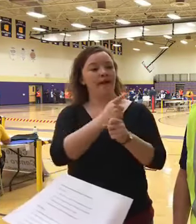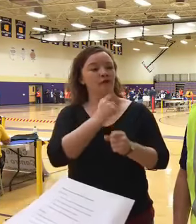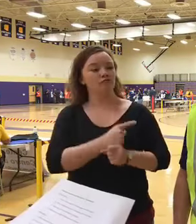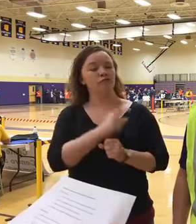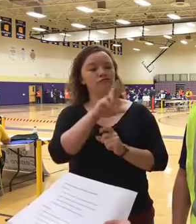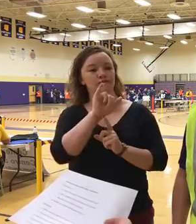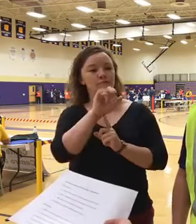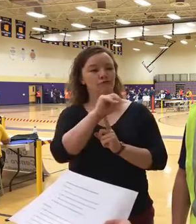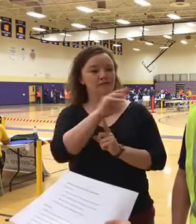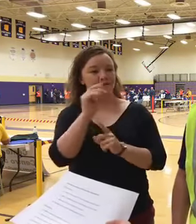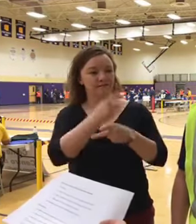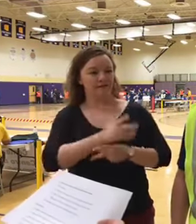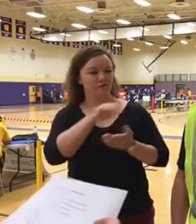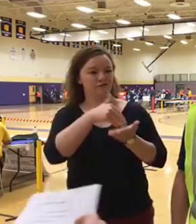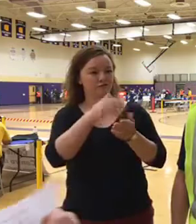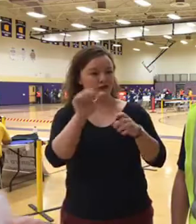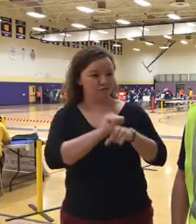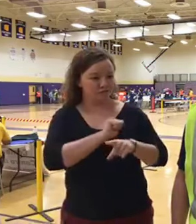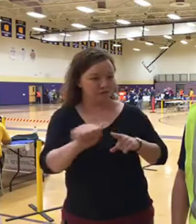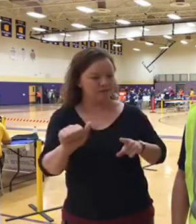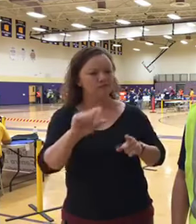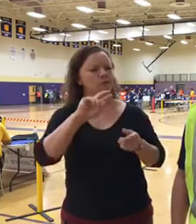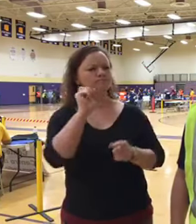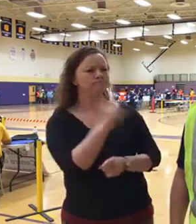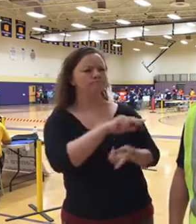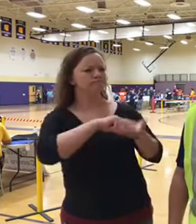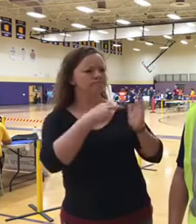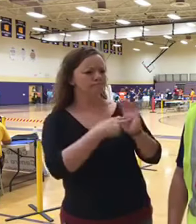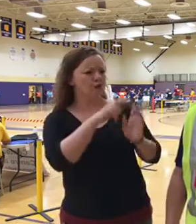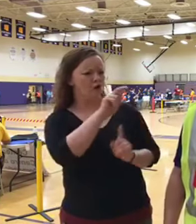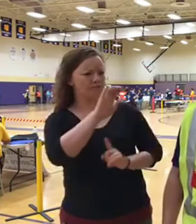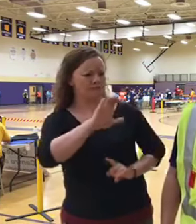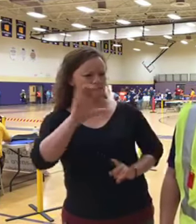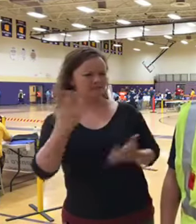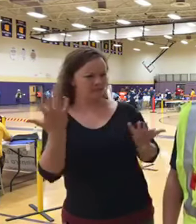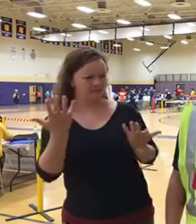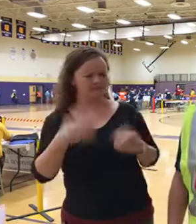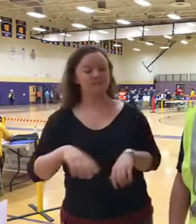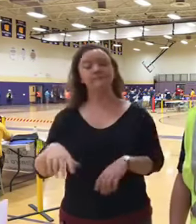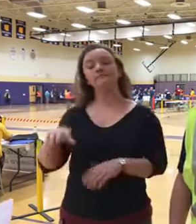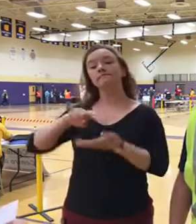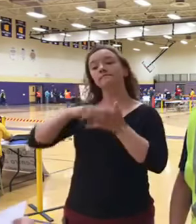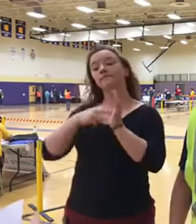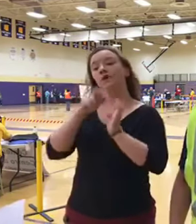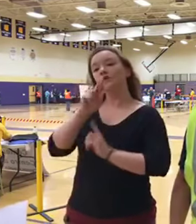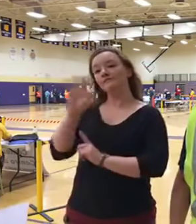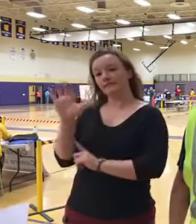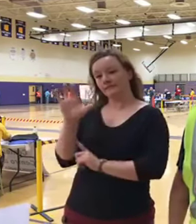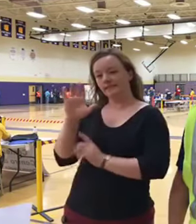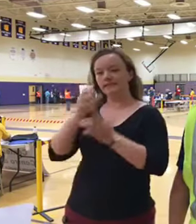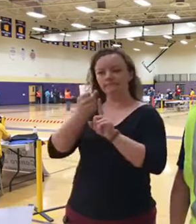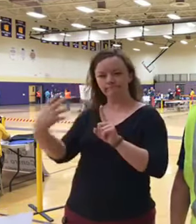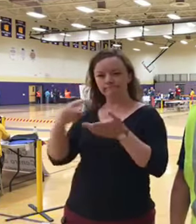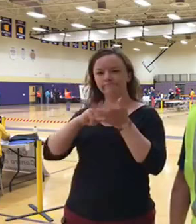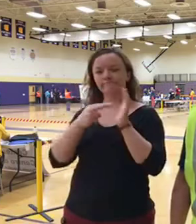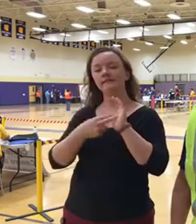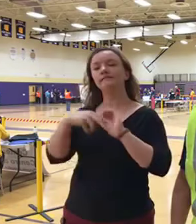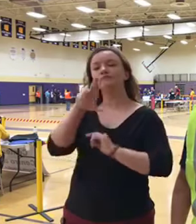Rob what’s the purpose of the Reception and Care Center? The purpose of the Reception and Care Center or the RCC is,